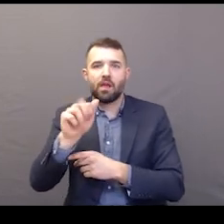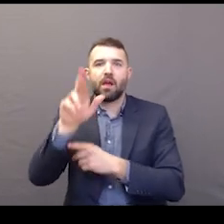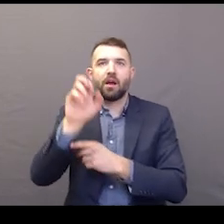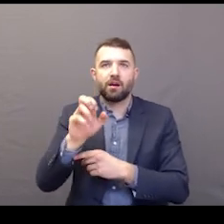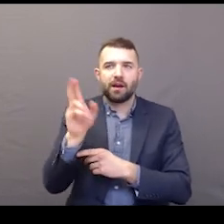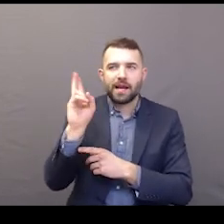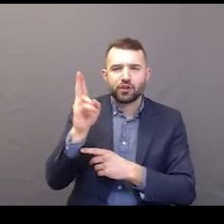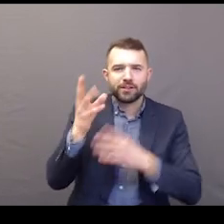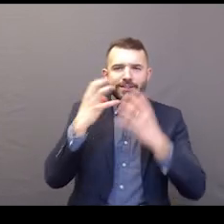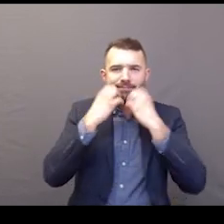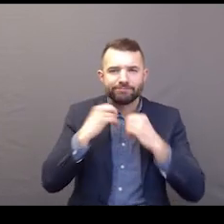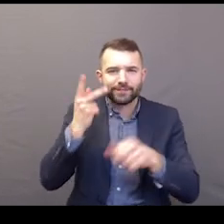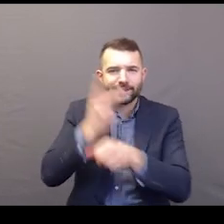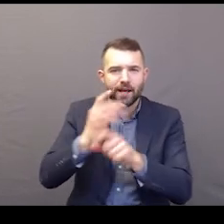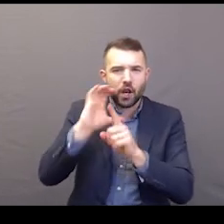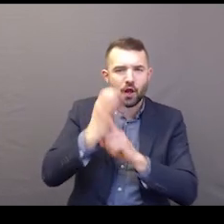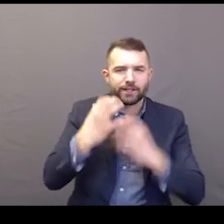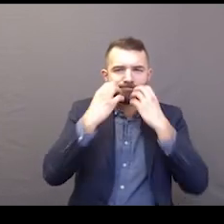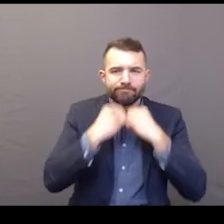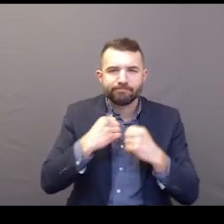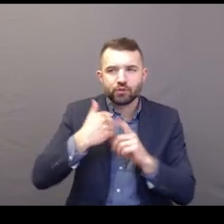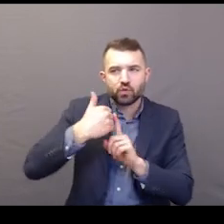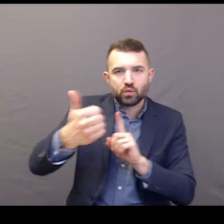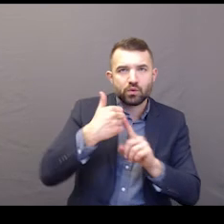preservation, transportation, public services and utilities.